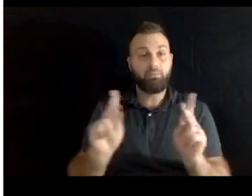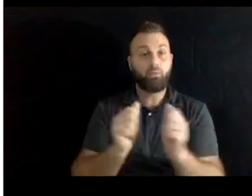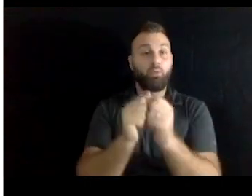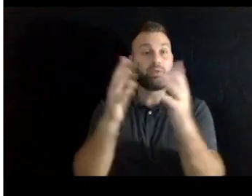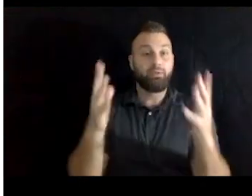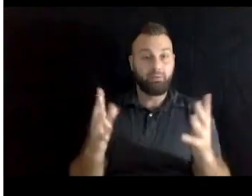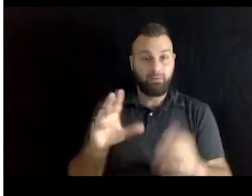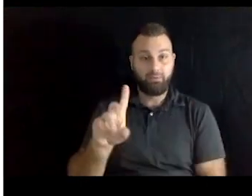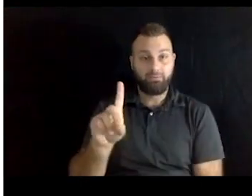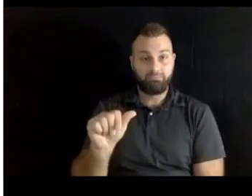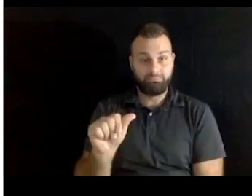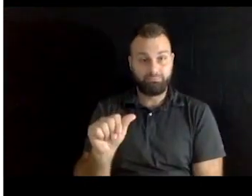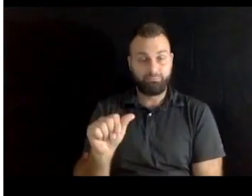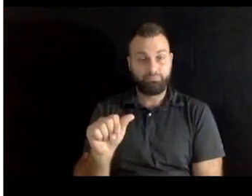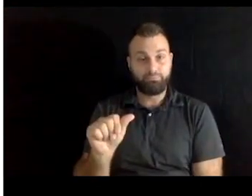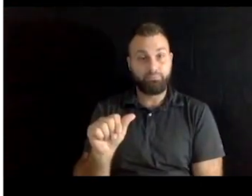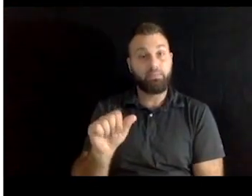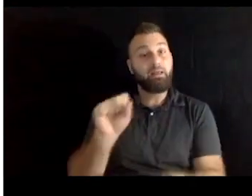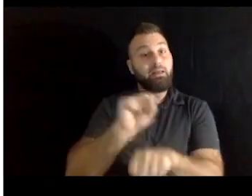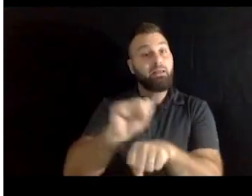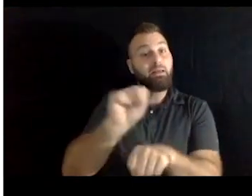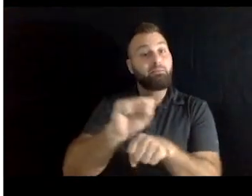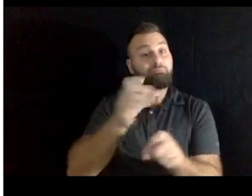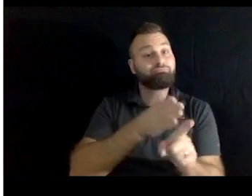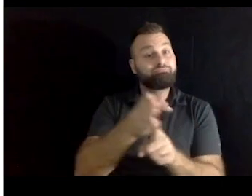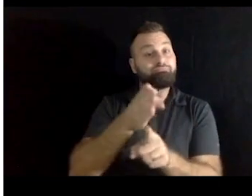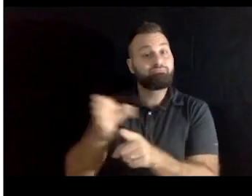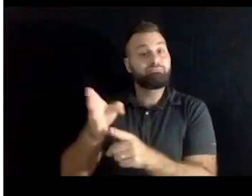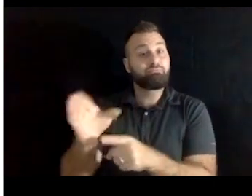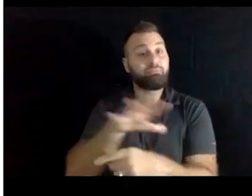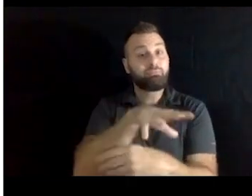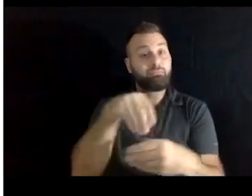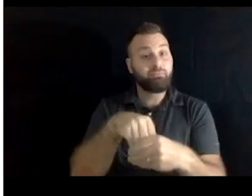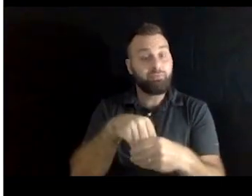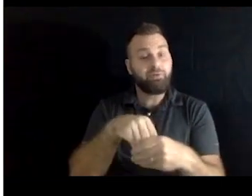force participation is defined as either working or looking for work.